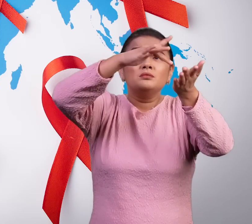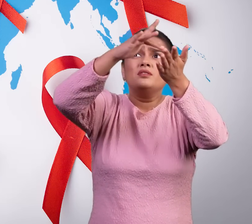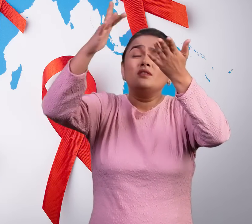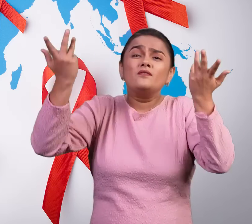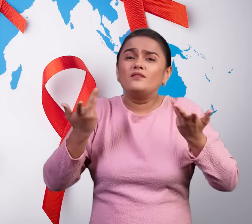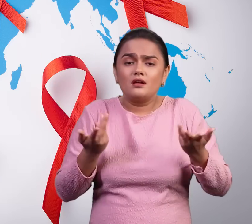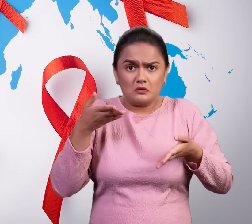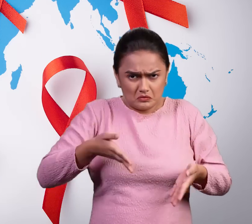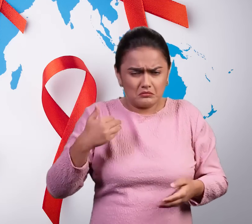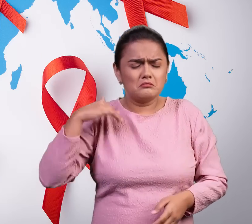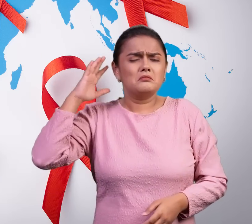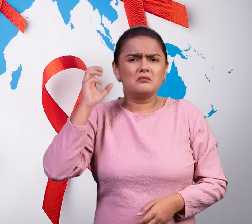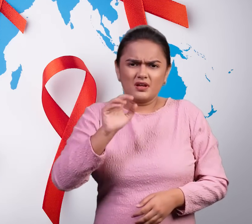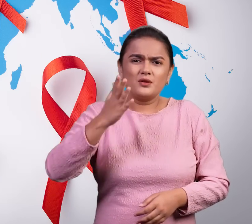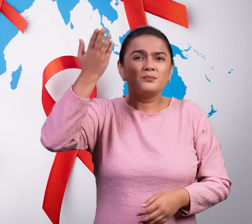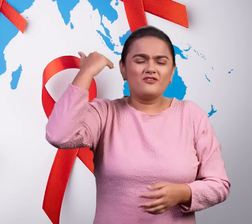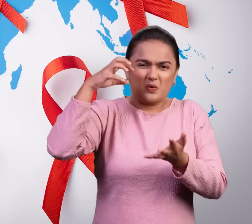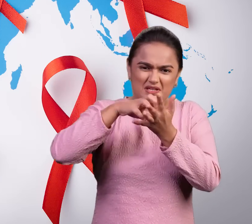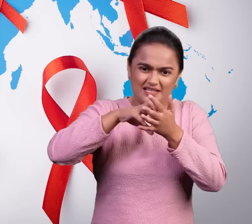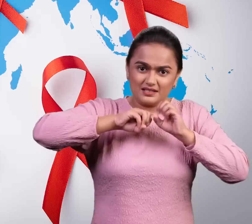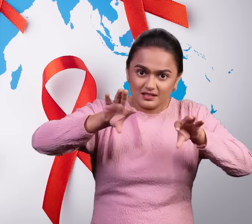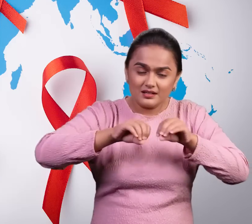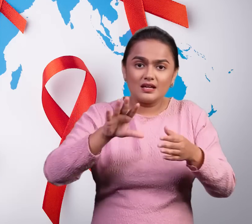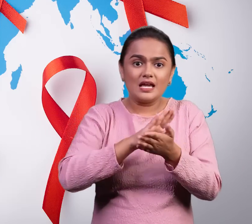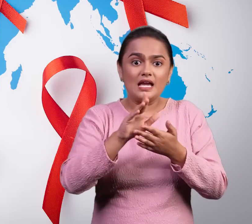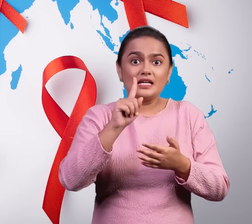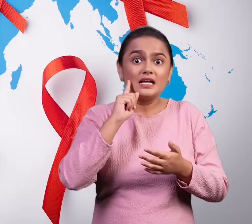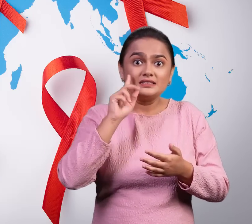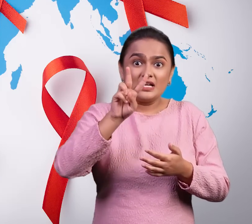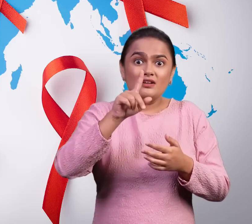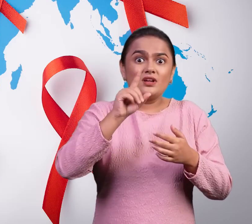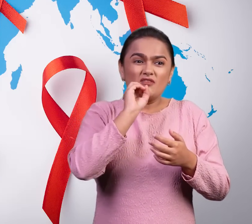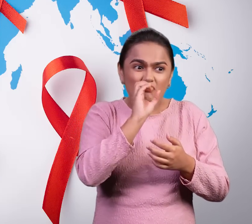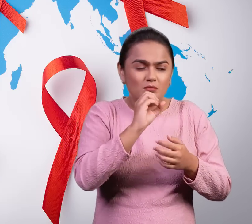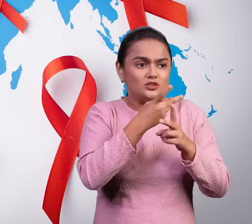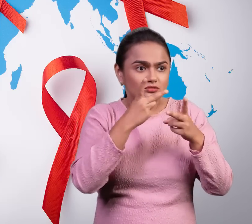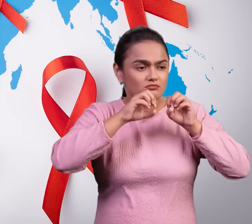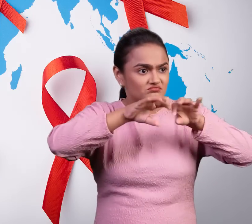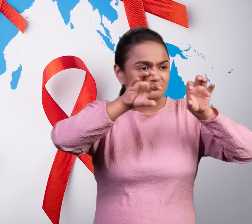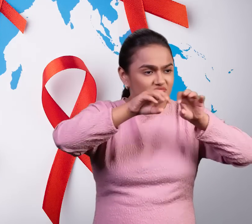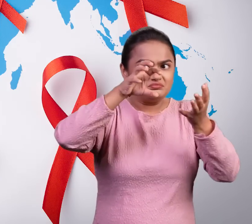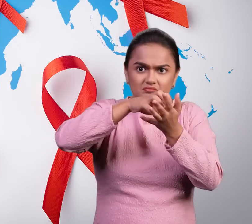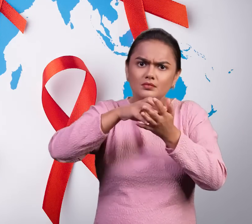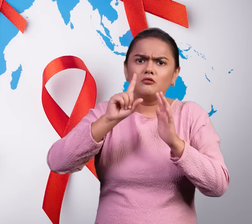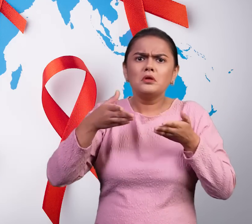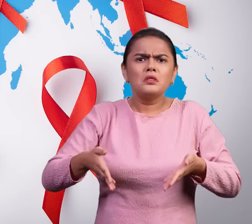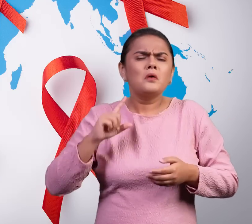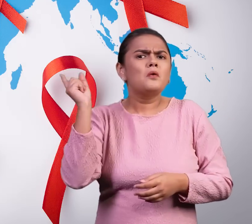We've heard there used to be advertisements giving information about HIV. There isn't much advertising today.